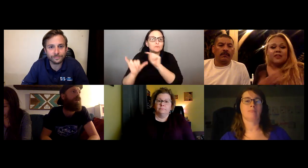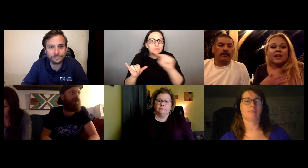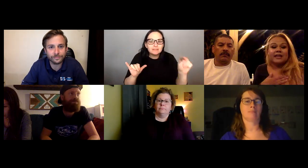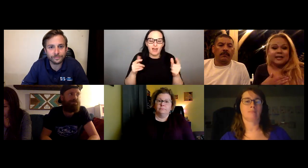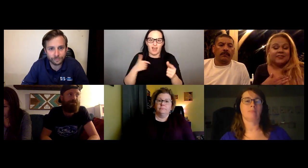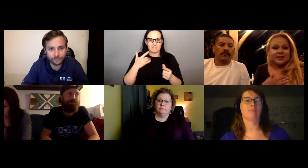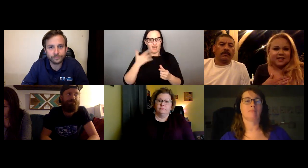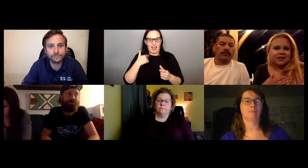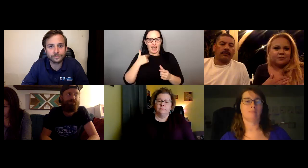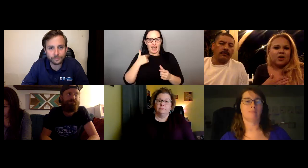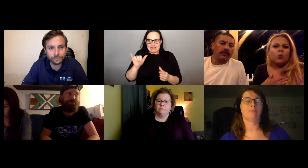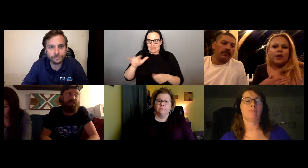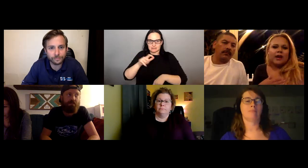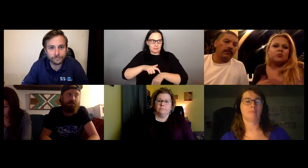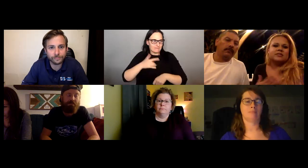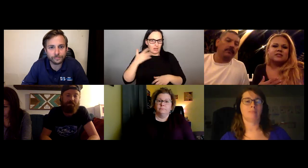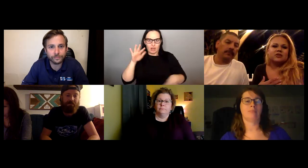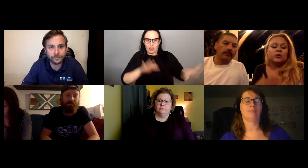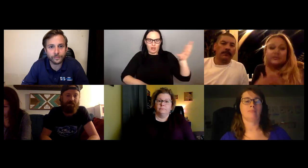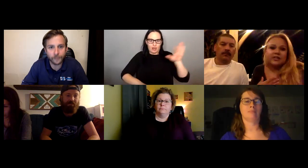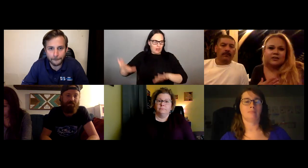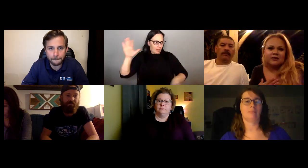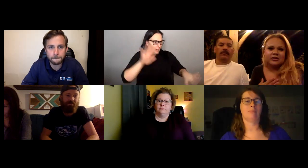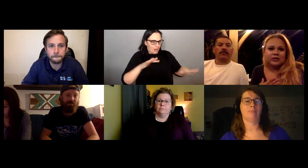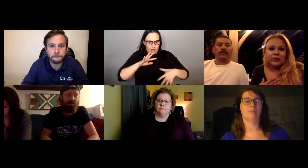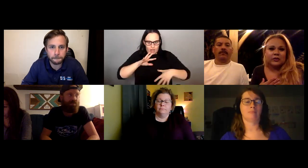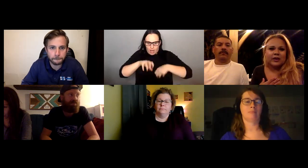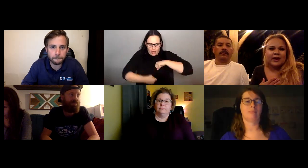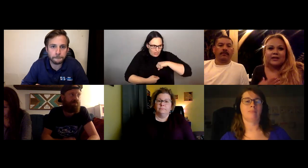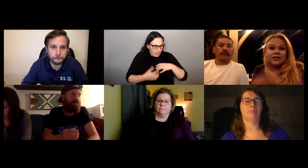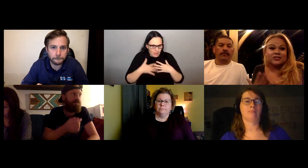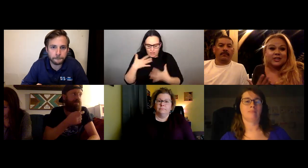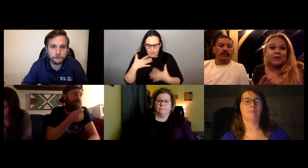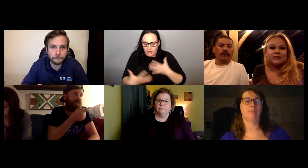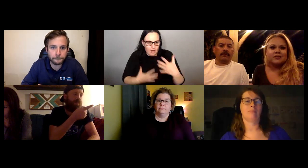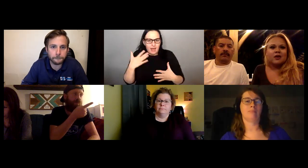needed at that time when i was grieving you know and i